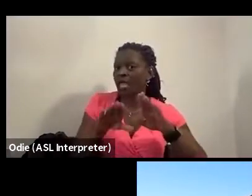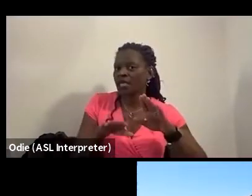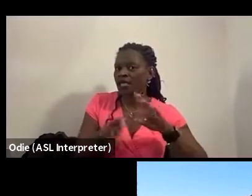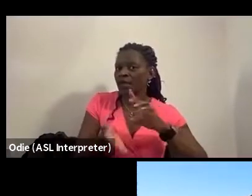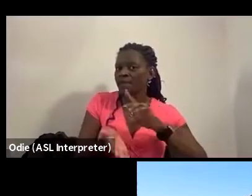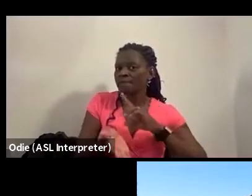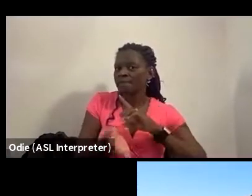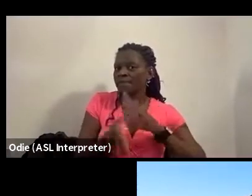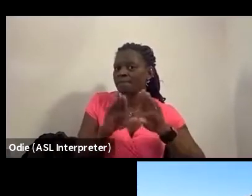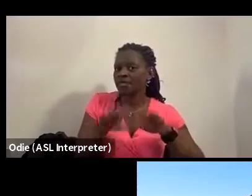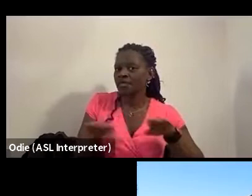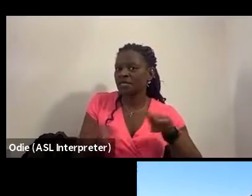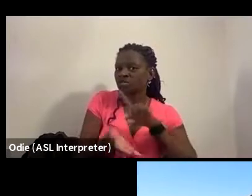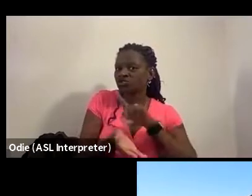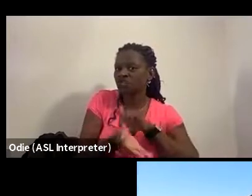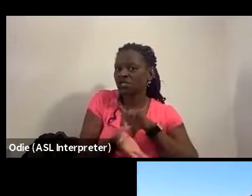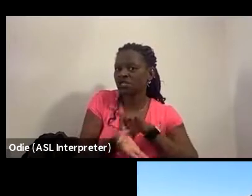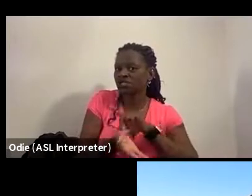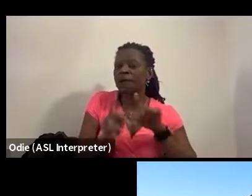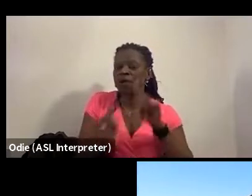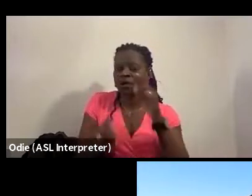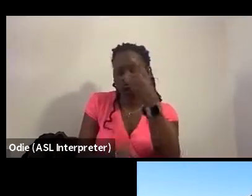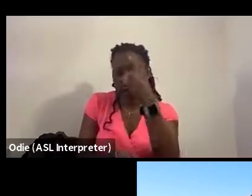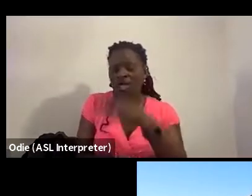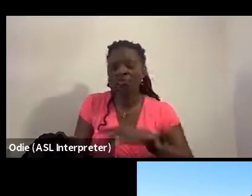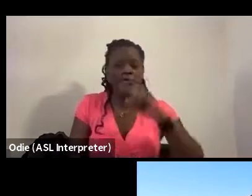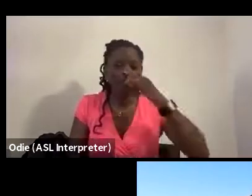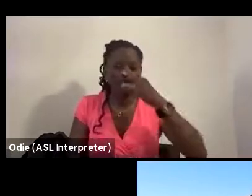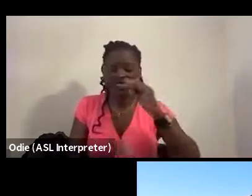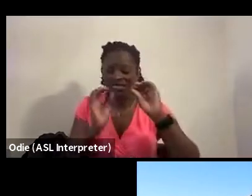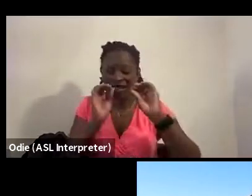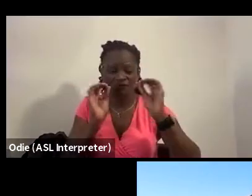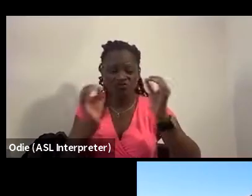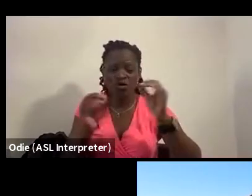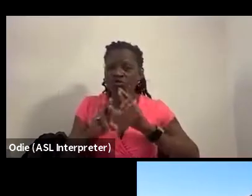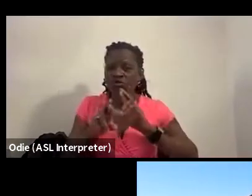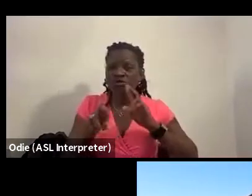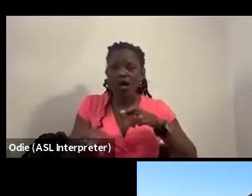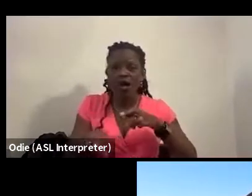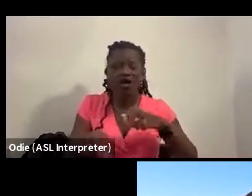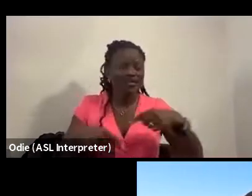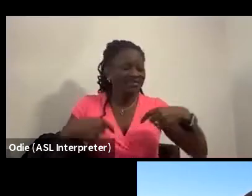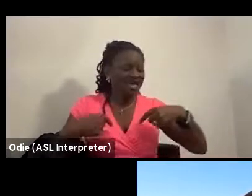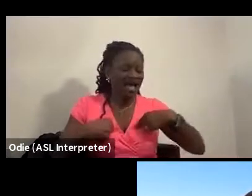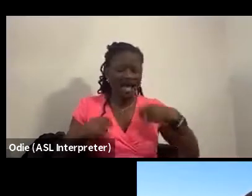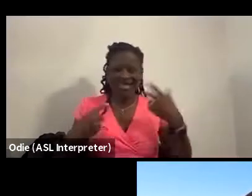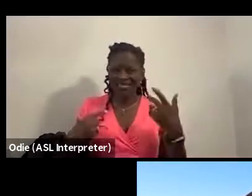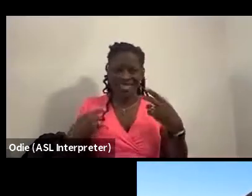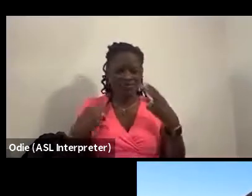it's when kids don't have any responses to vaccines, I sometimes get worried that they worked.